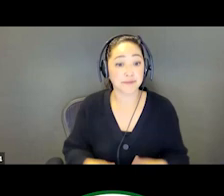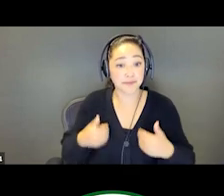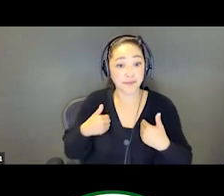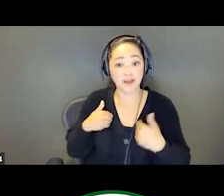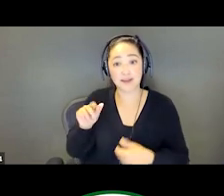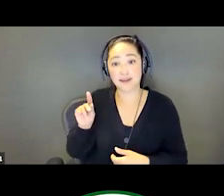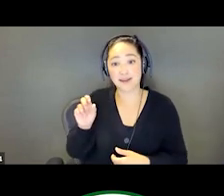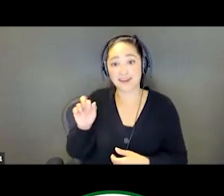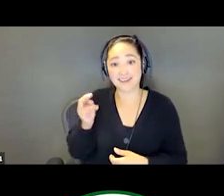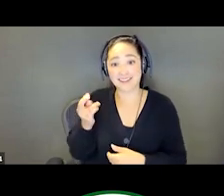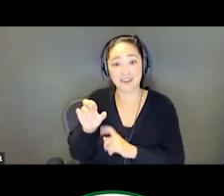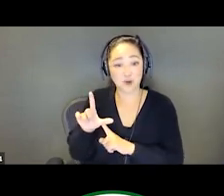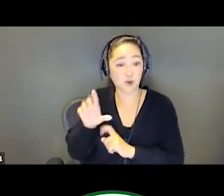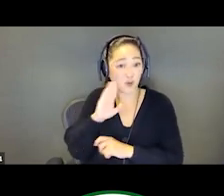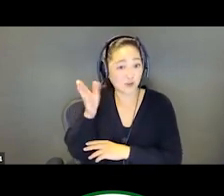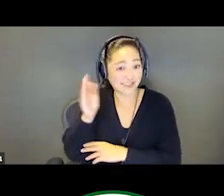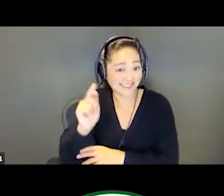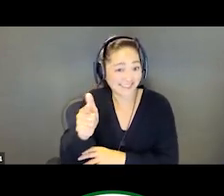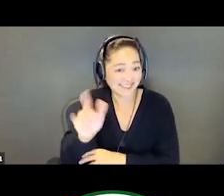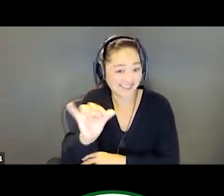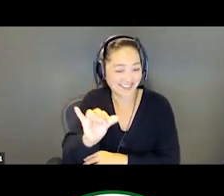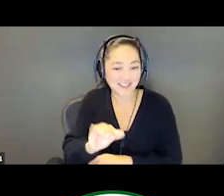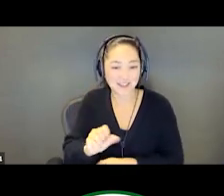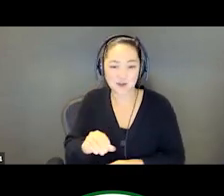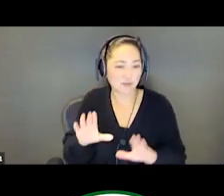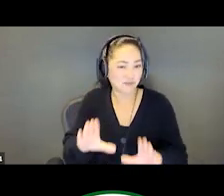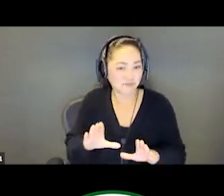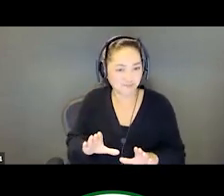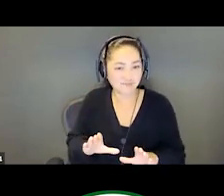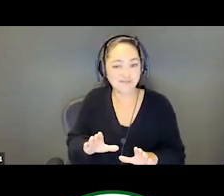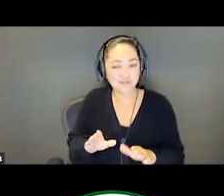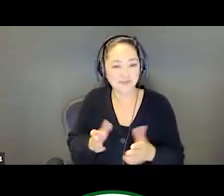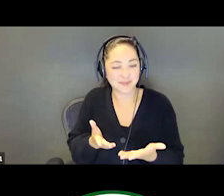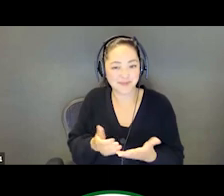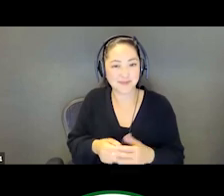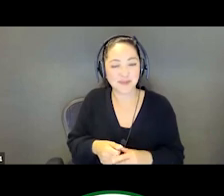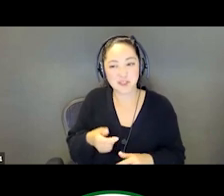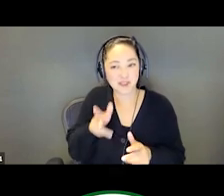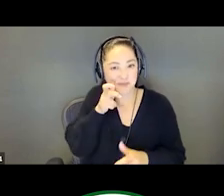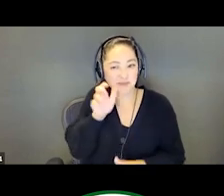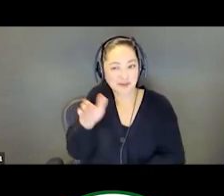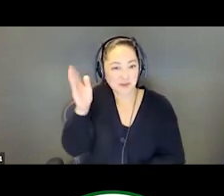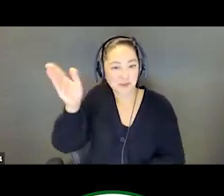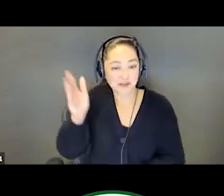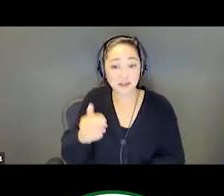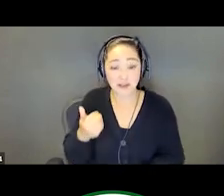a little bit later on today as well. So it'll be great to hear from them. I think we have time for just one last quick question.